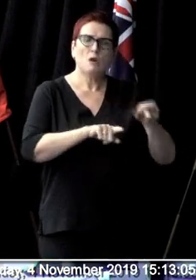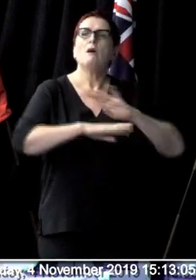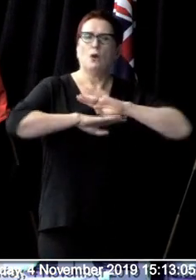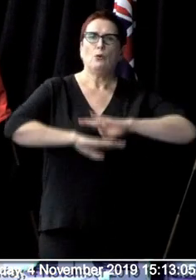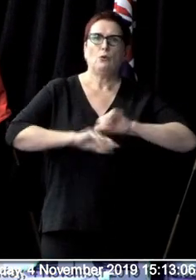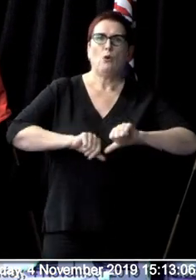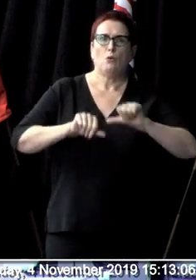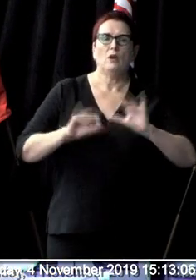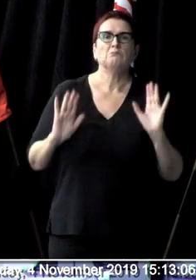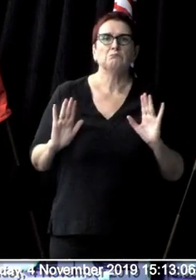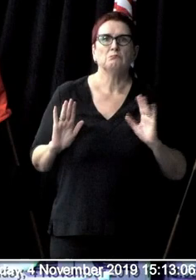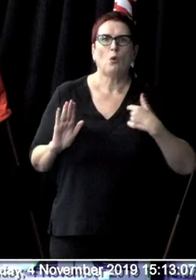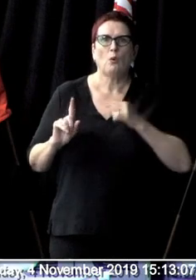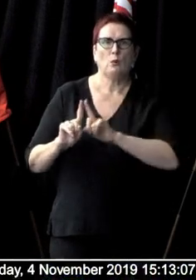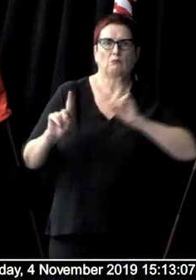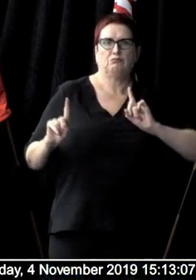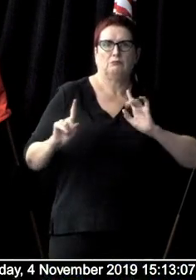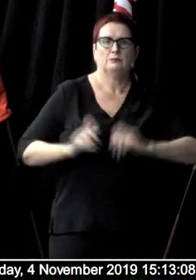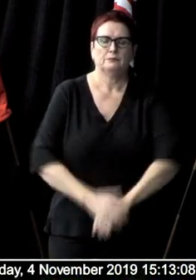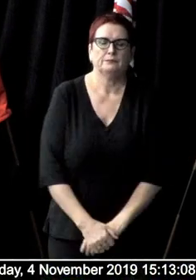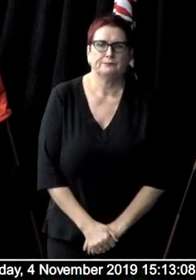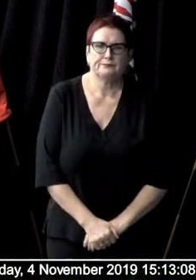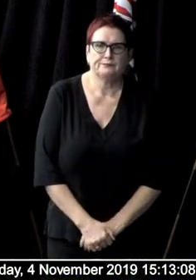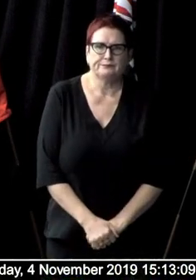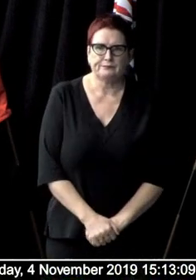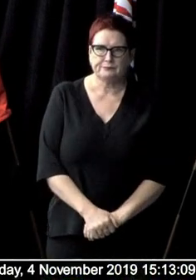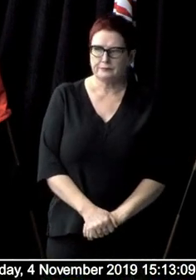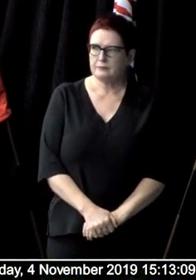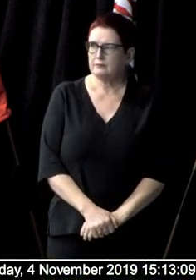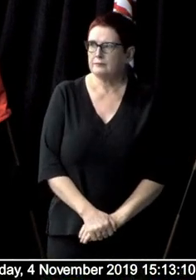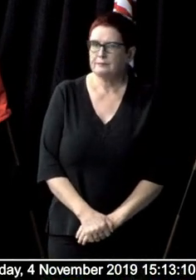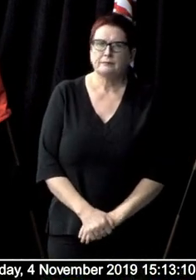Dr Bridle, can I take you, please, to the topic of restrictive practices and assaults.